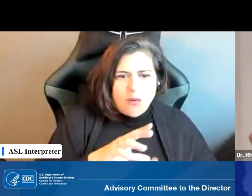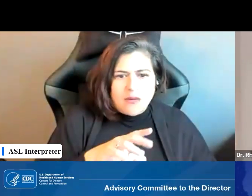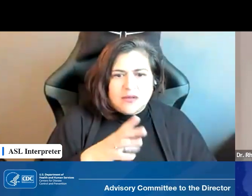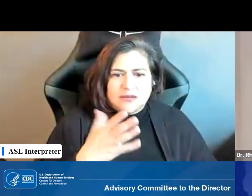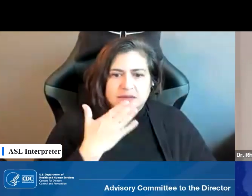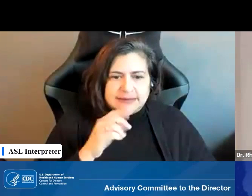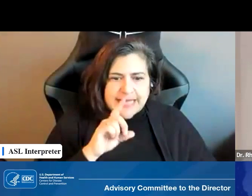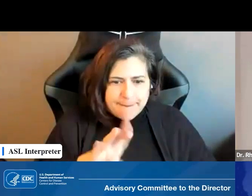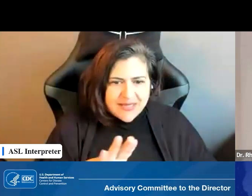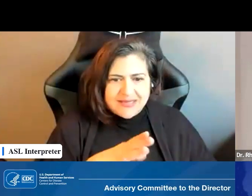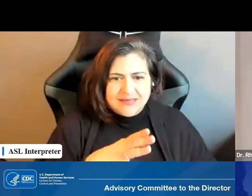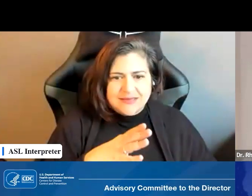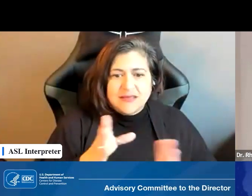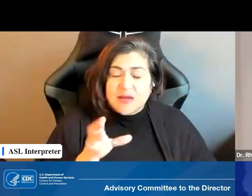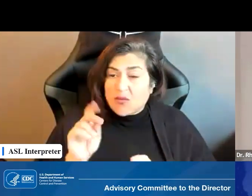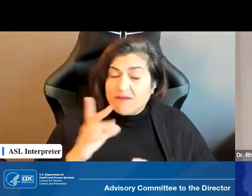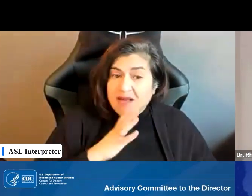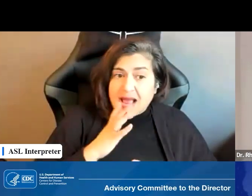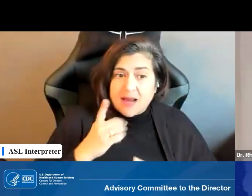but we need teams to move, right?